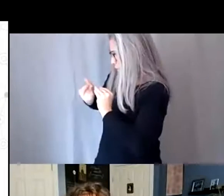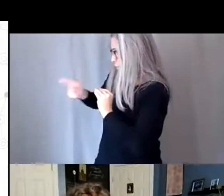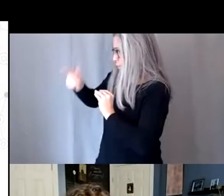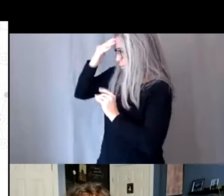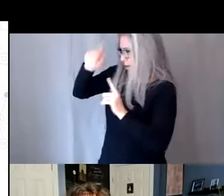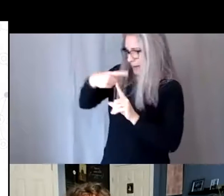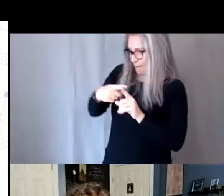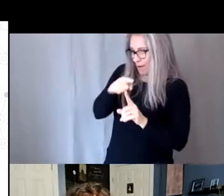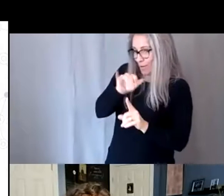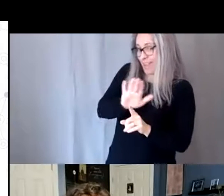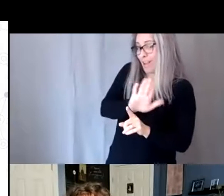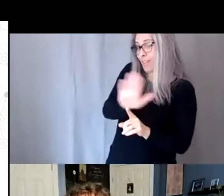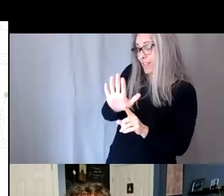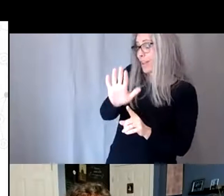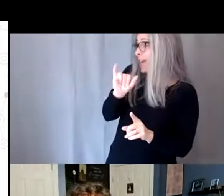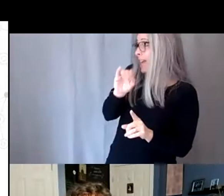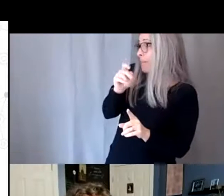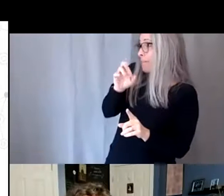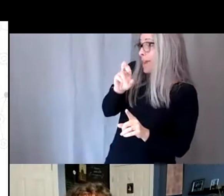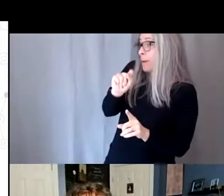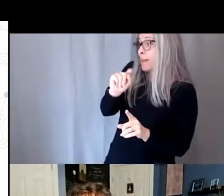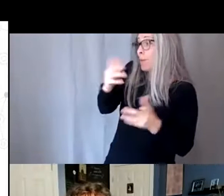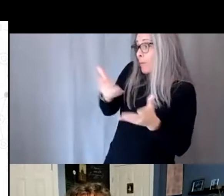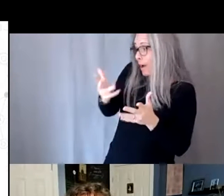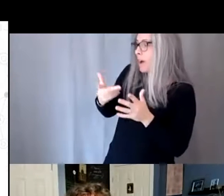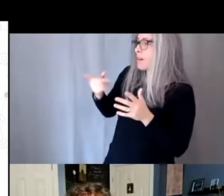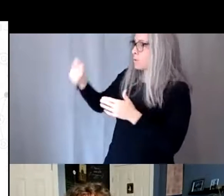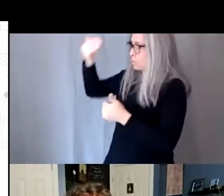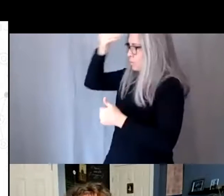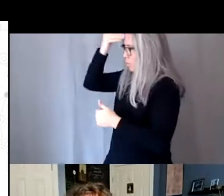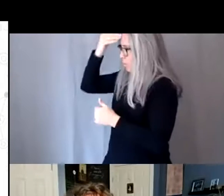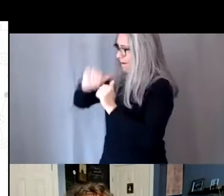apply their expert knowing to care for this medicalized